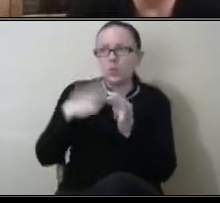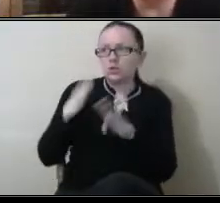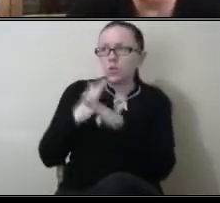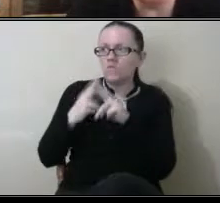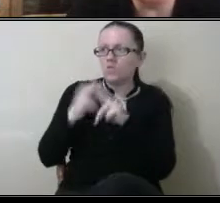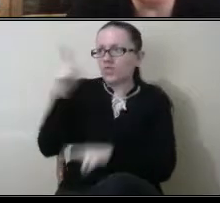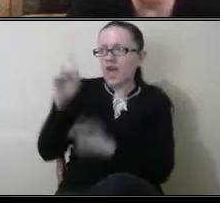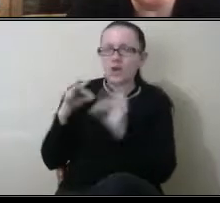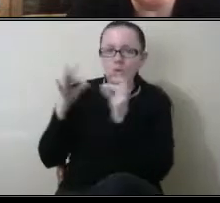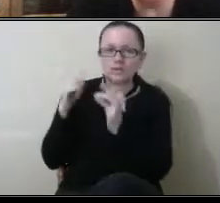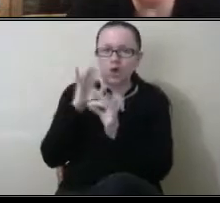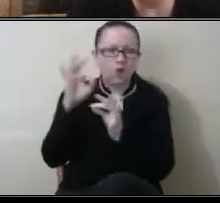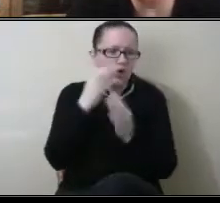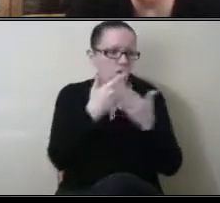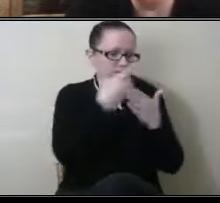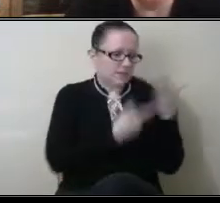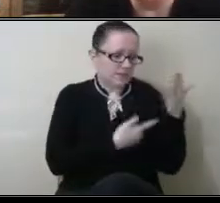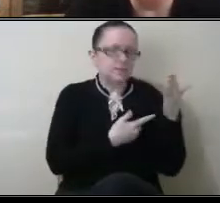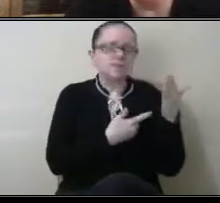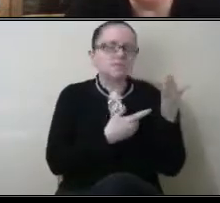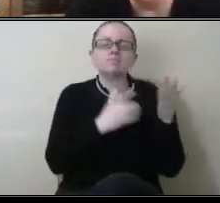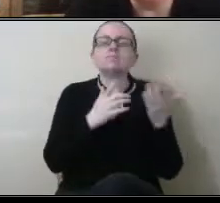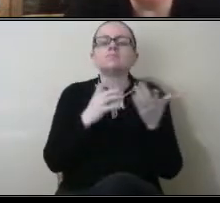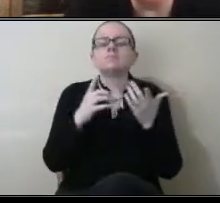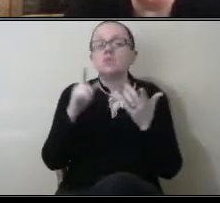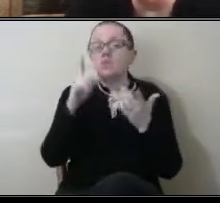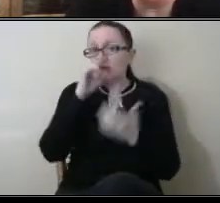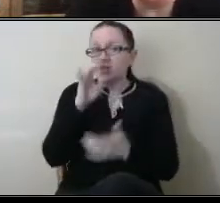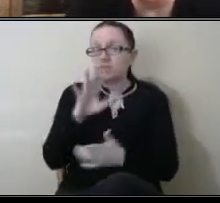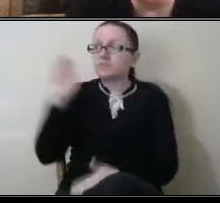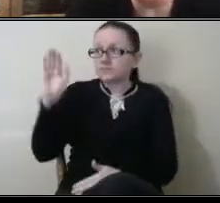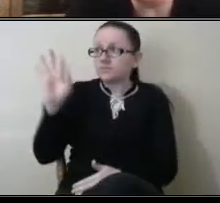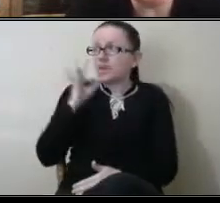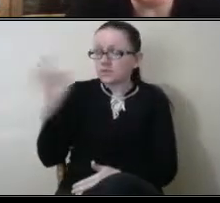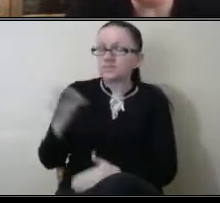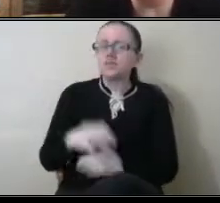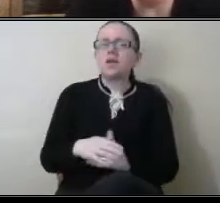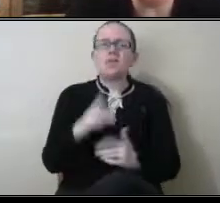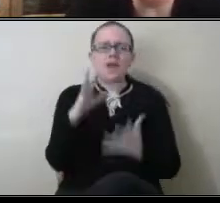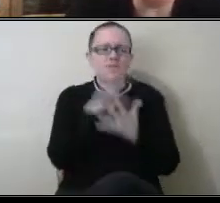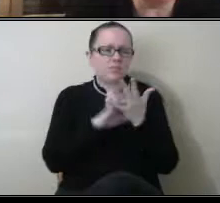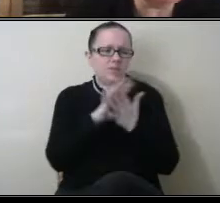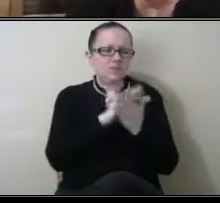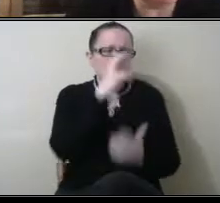what we wanted to do was have a mix of old and new so that we get get some fresh fresh blood